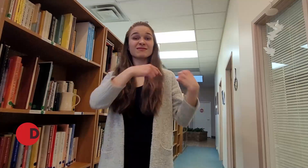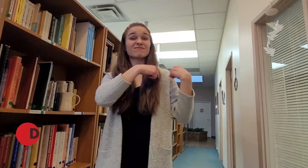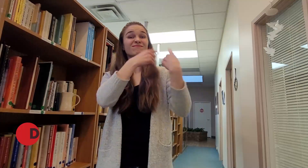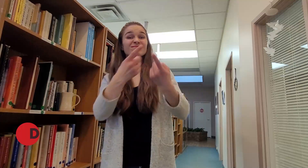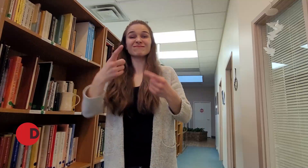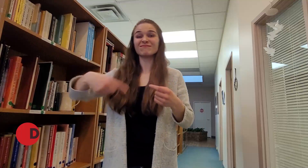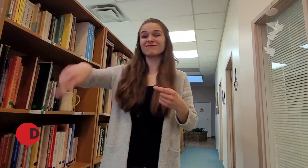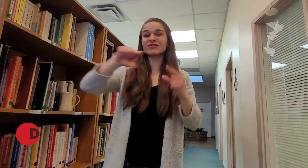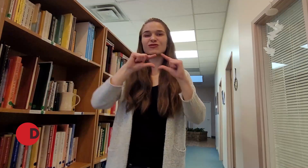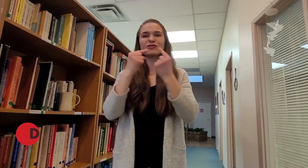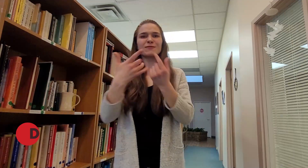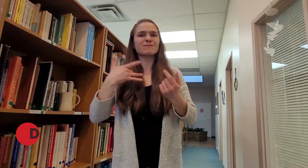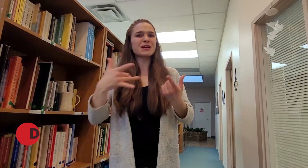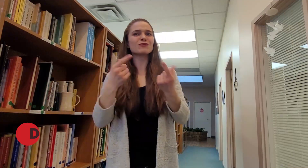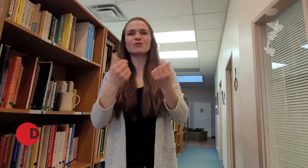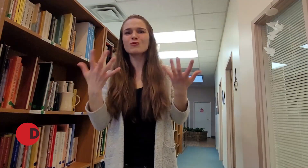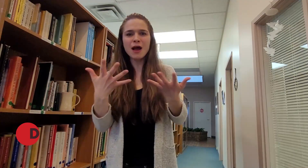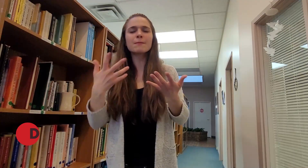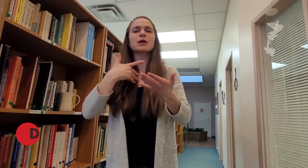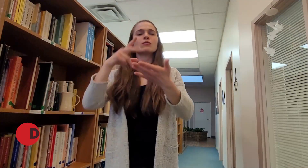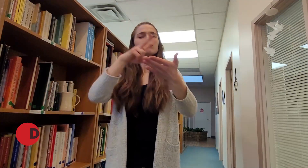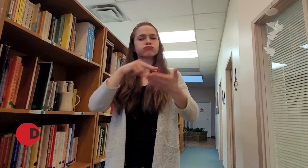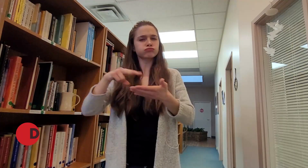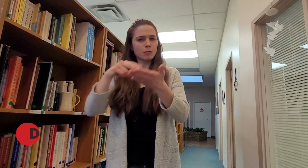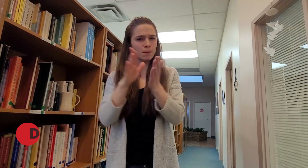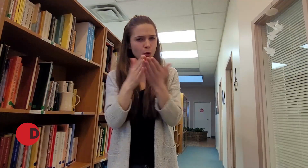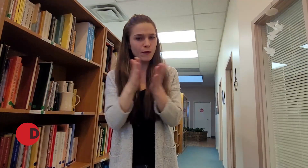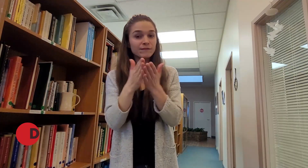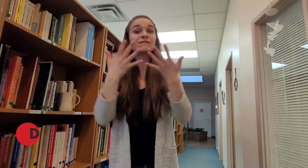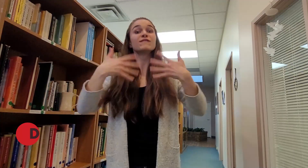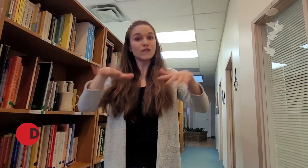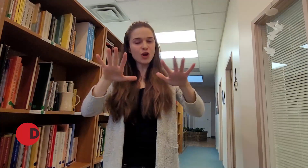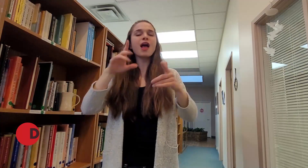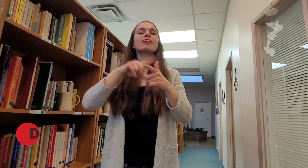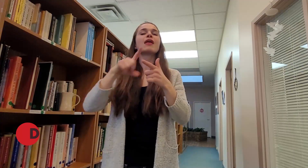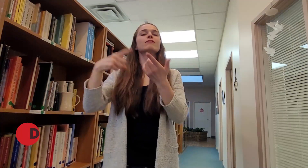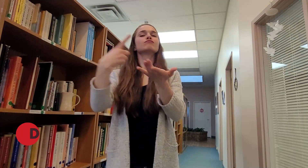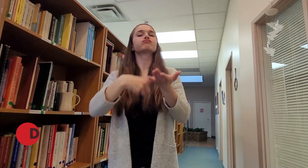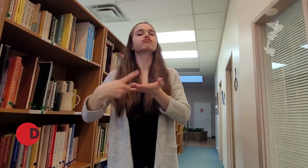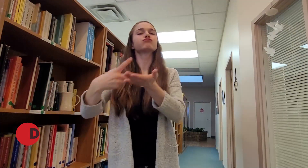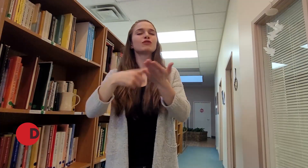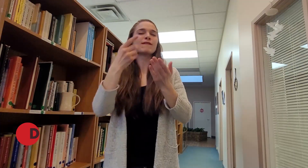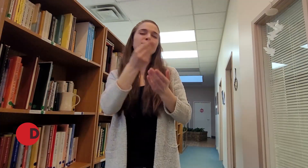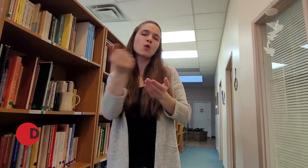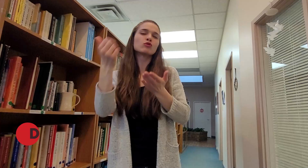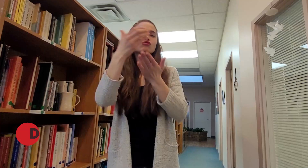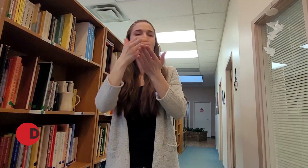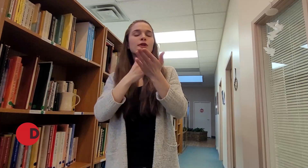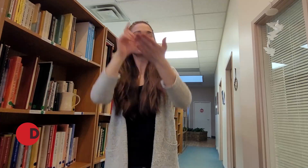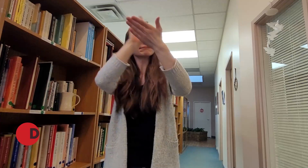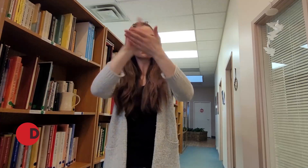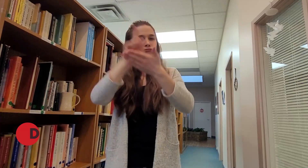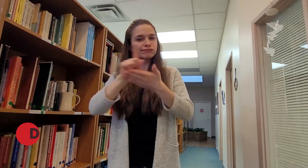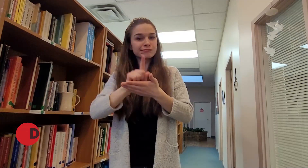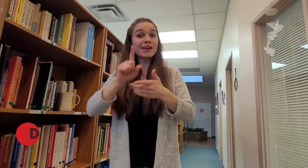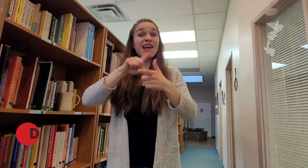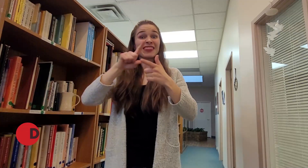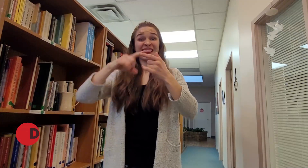[Nicole]: The group reads and discusses several chapters of the